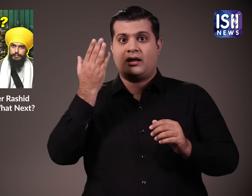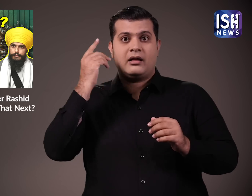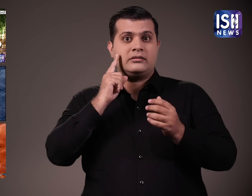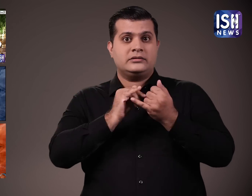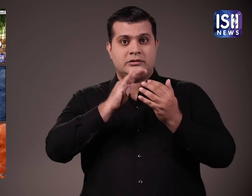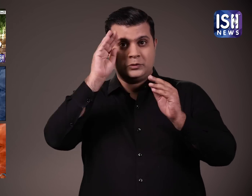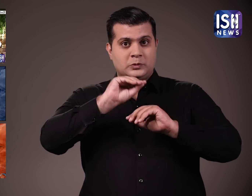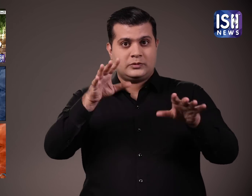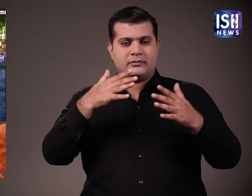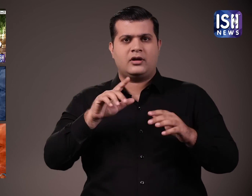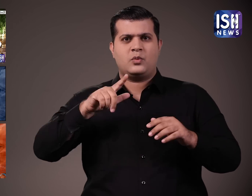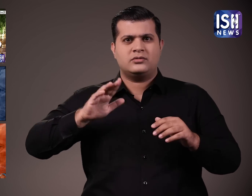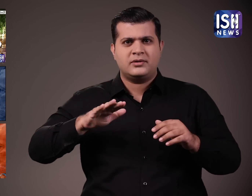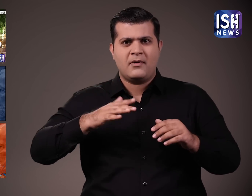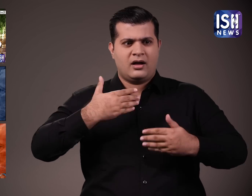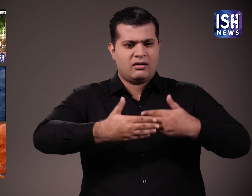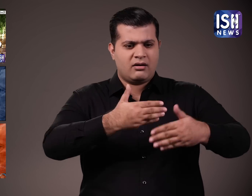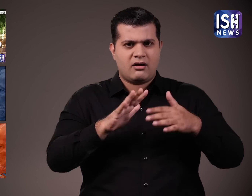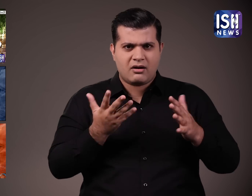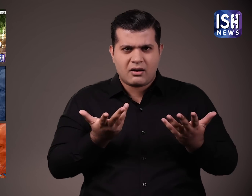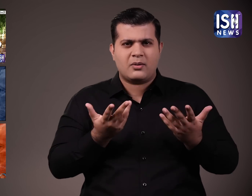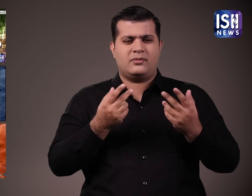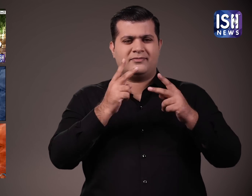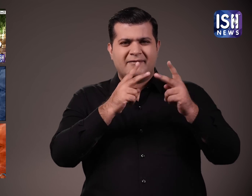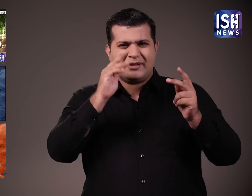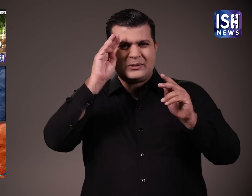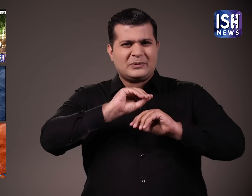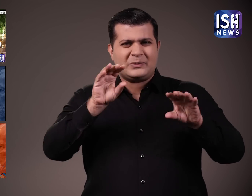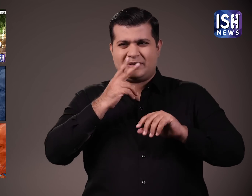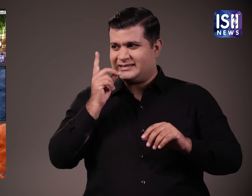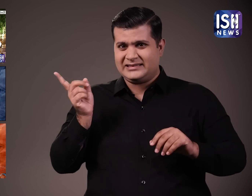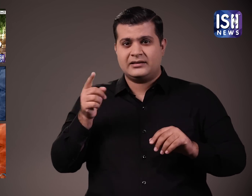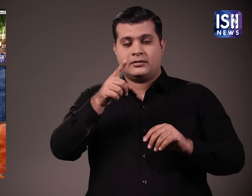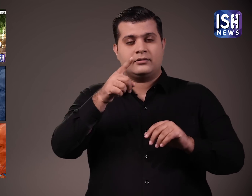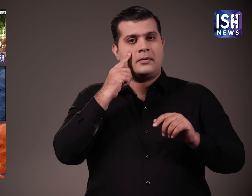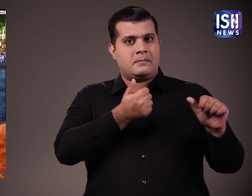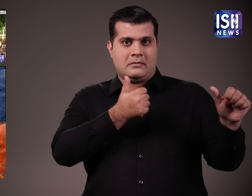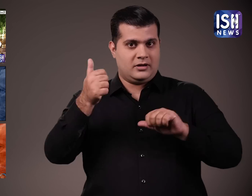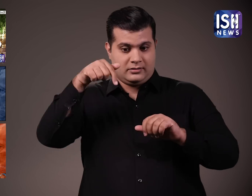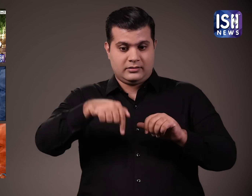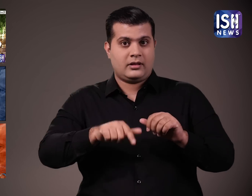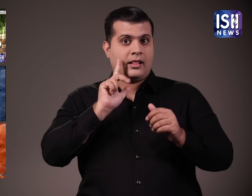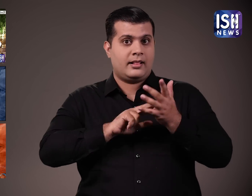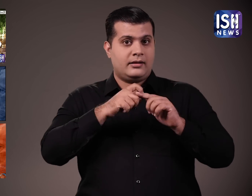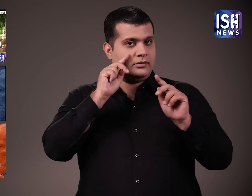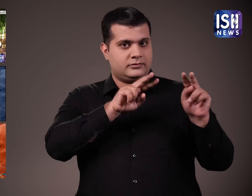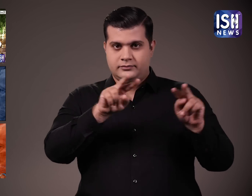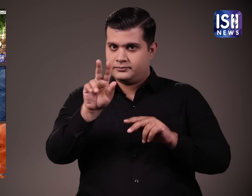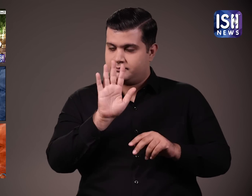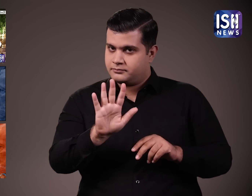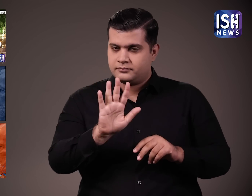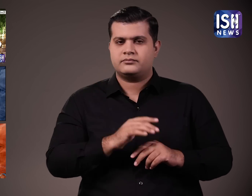ISH News had released videos on the process of Lok Sabha elections etc. If you missed watching them, click here to watch.